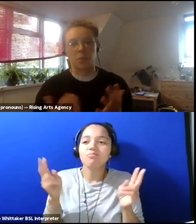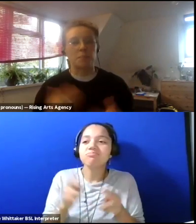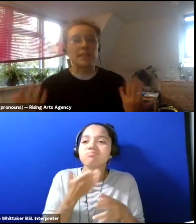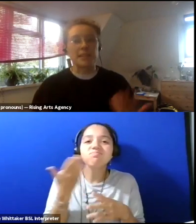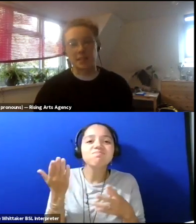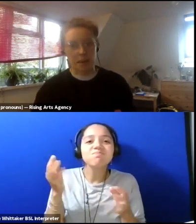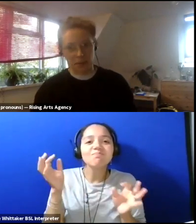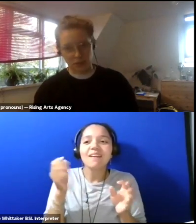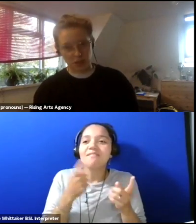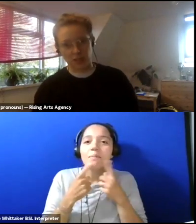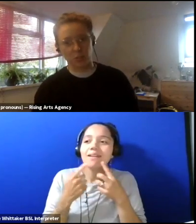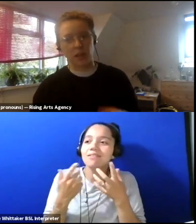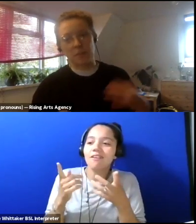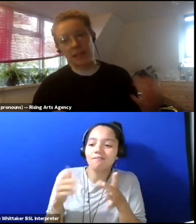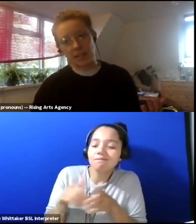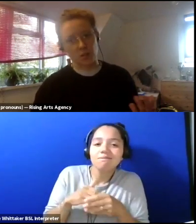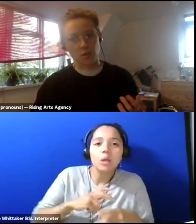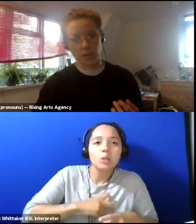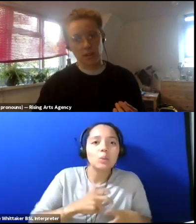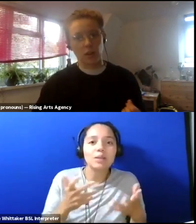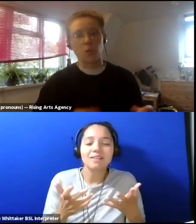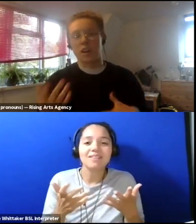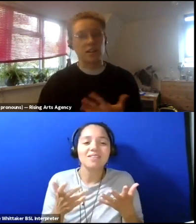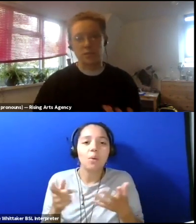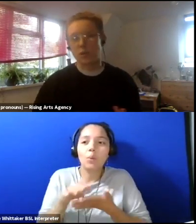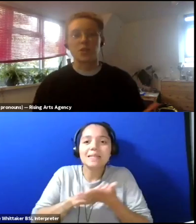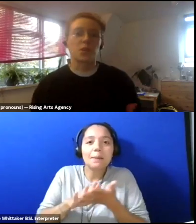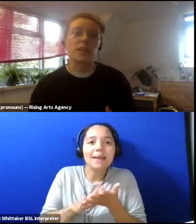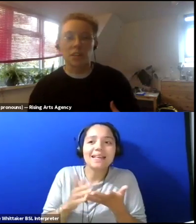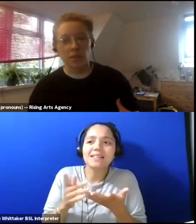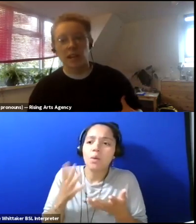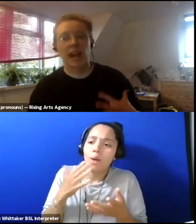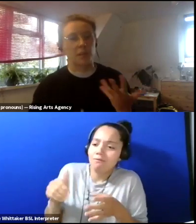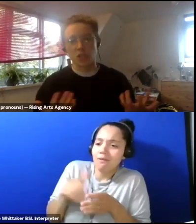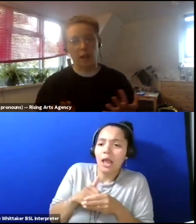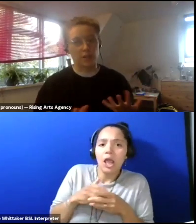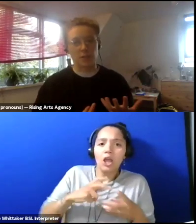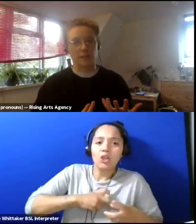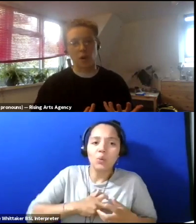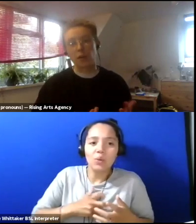about what it means to be a member of a union and what it means to- what's asked of you once you're in a union, how much do you have to